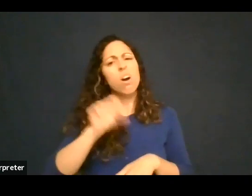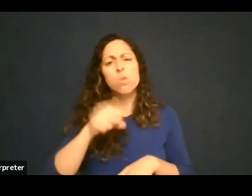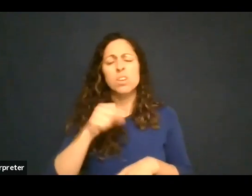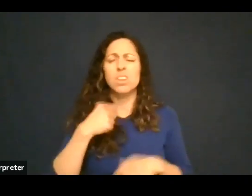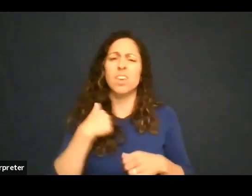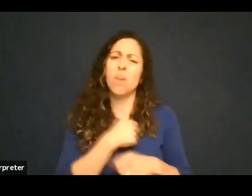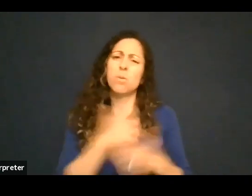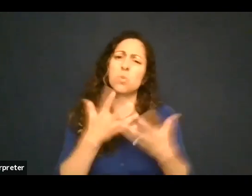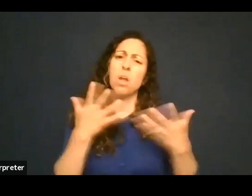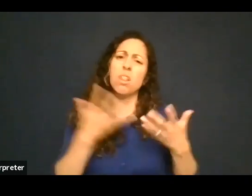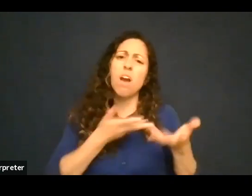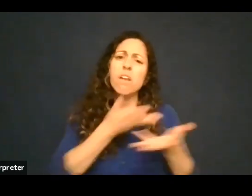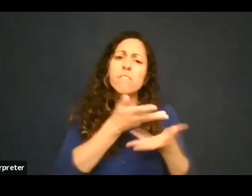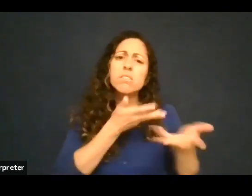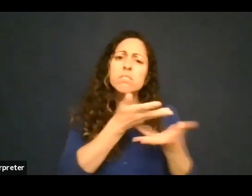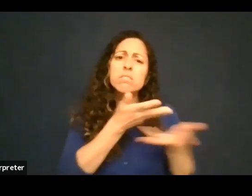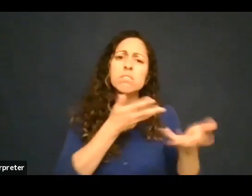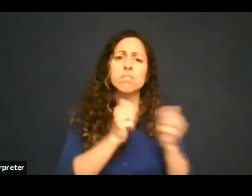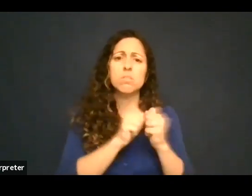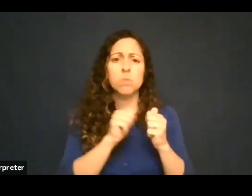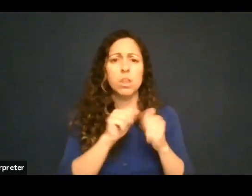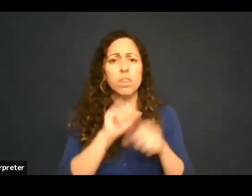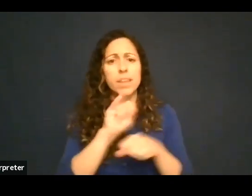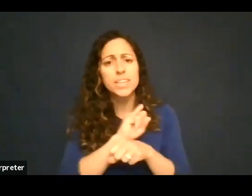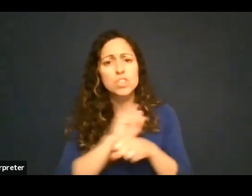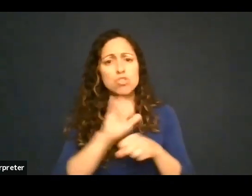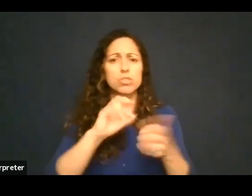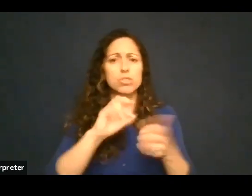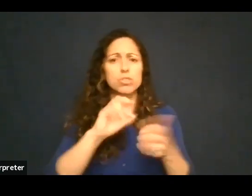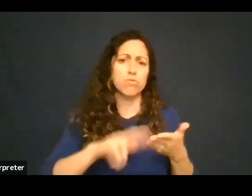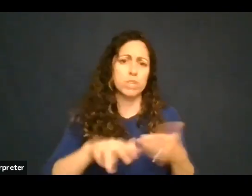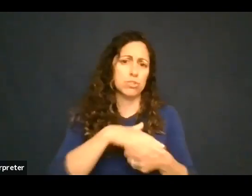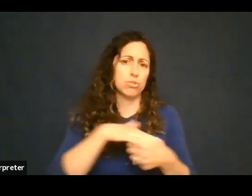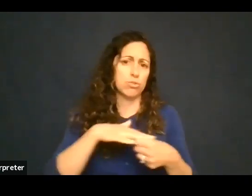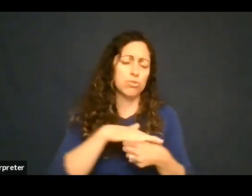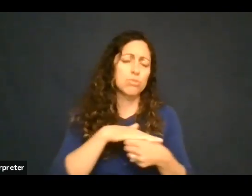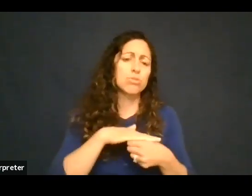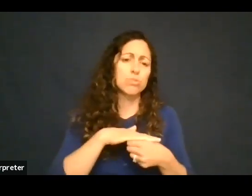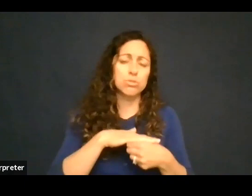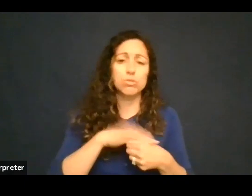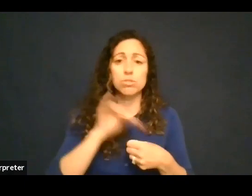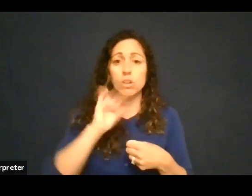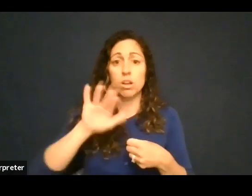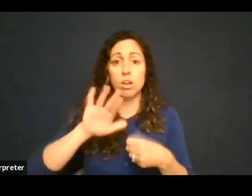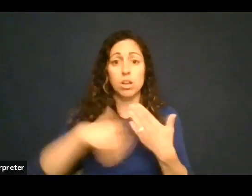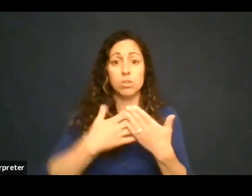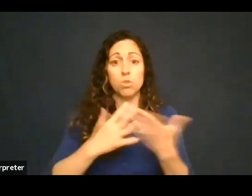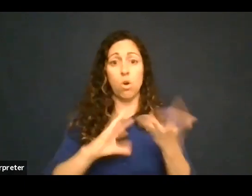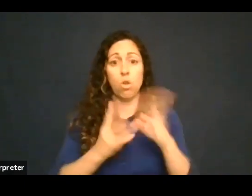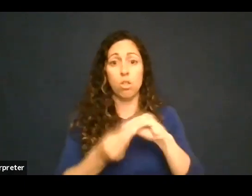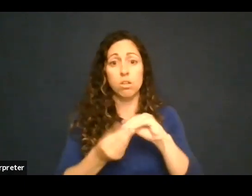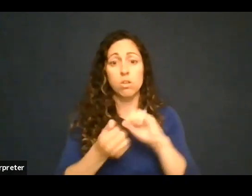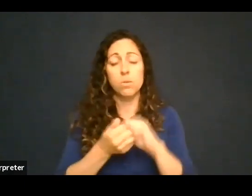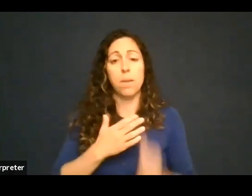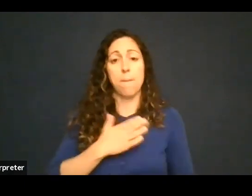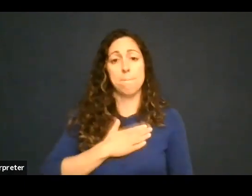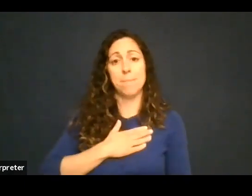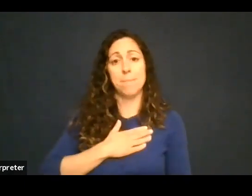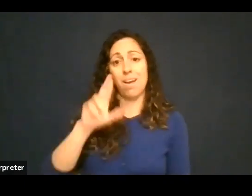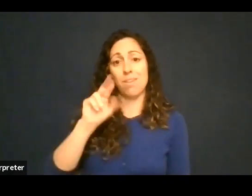So it all hinges around the My Retina Tracker registry, which is the foundation's registry, which is in a way